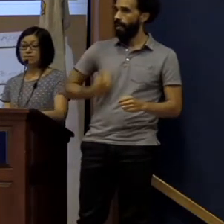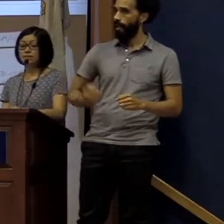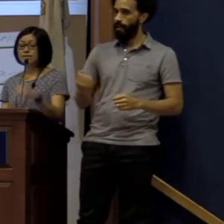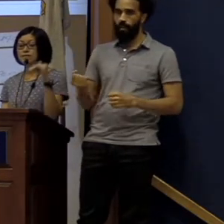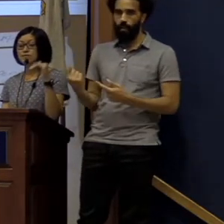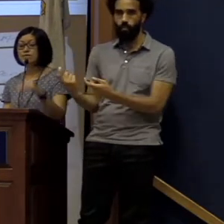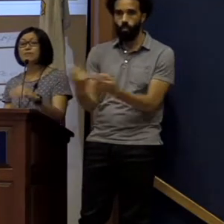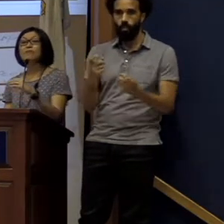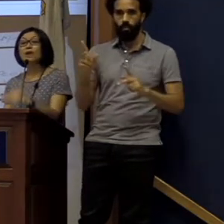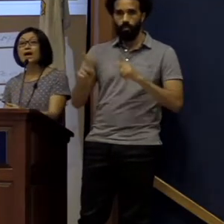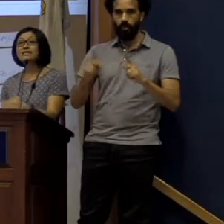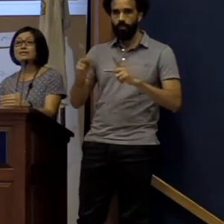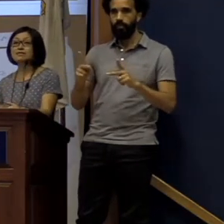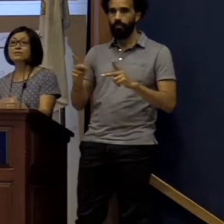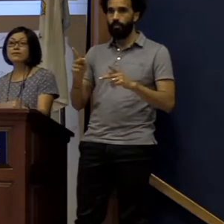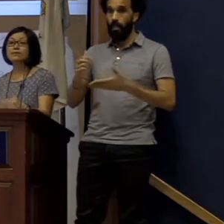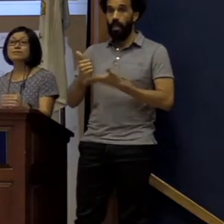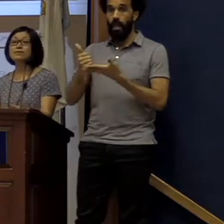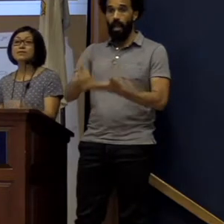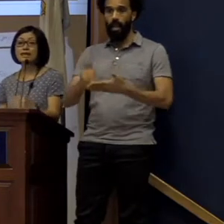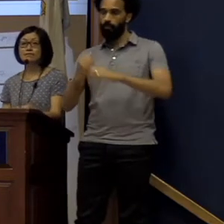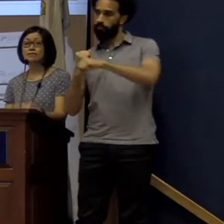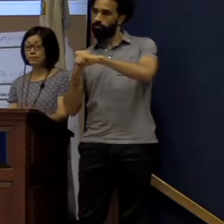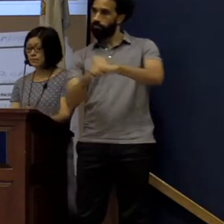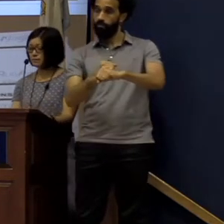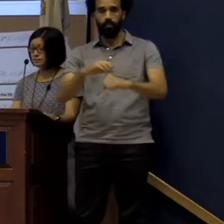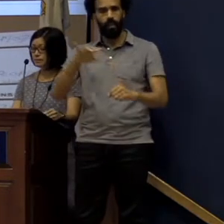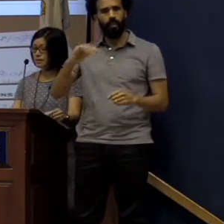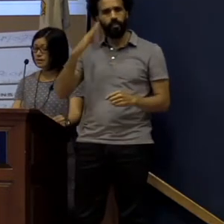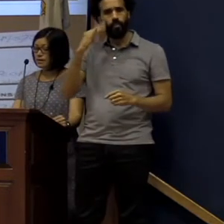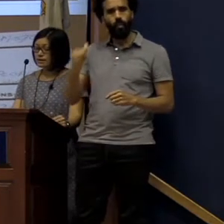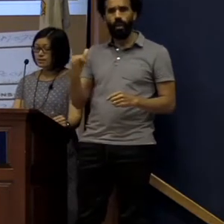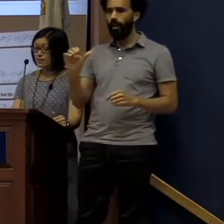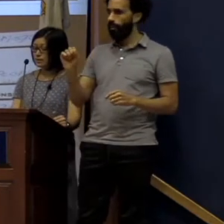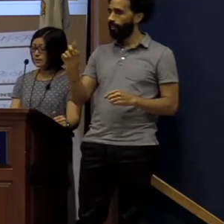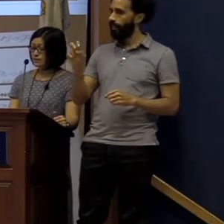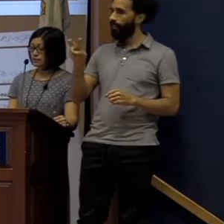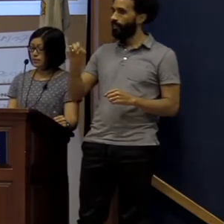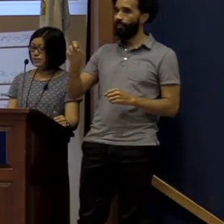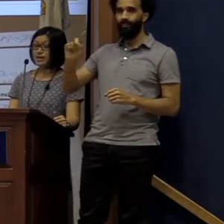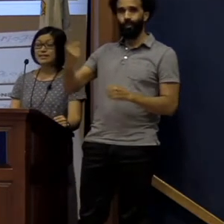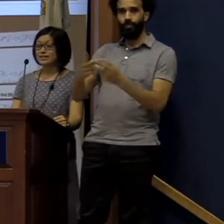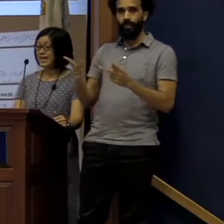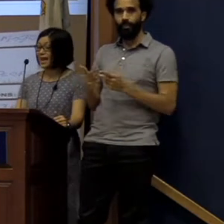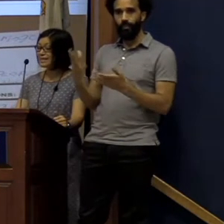This is the reason why Steven wanted to build the light-up football The processes of doing science is active